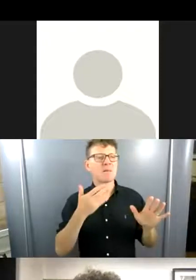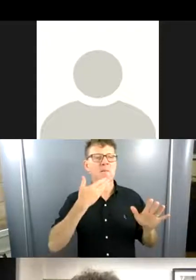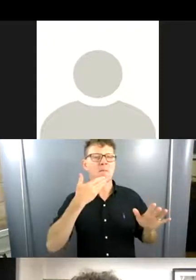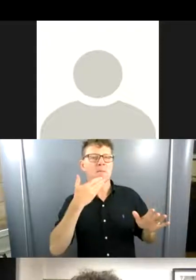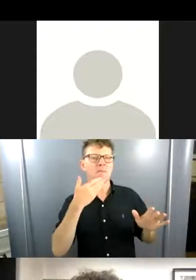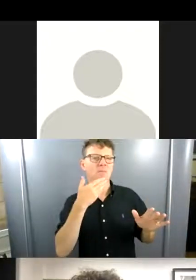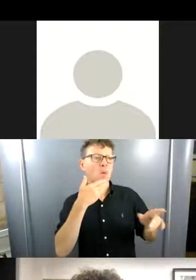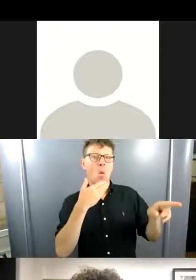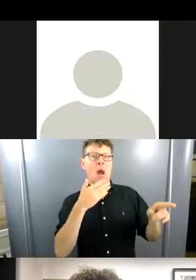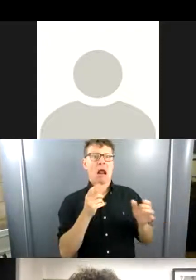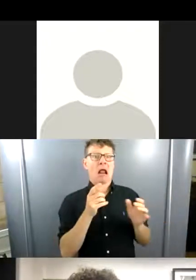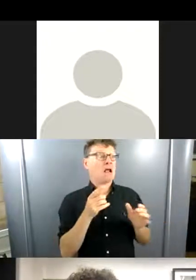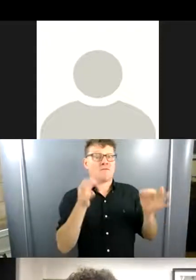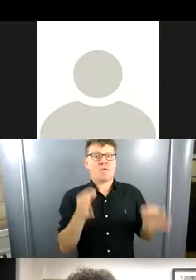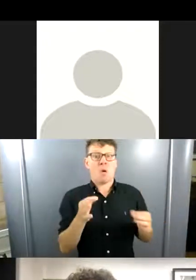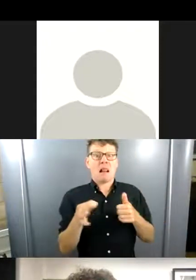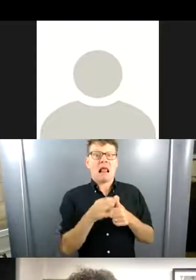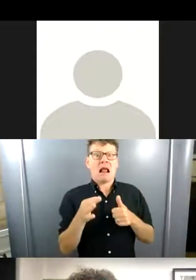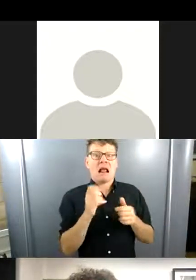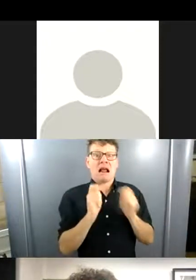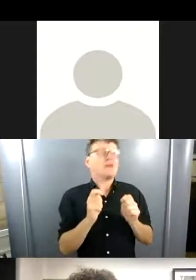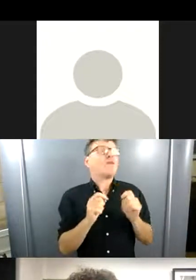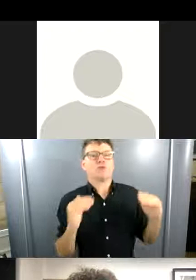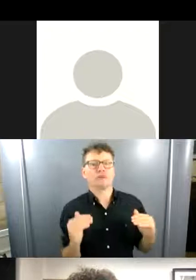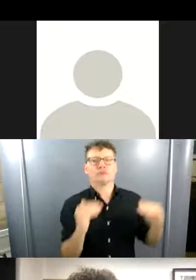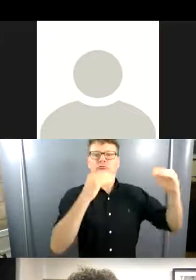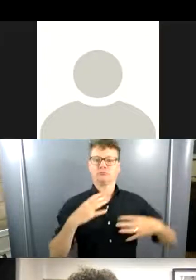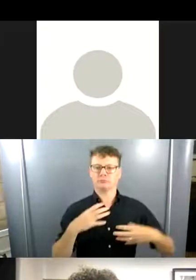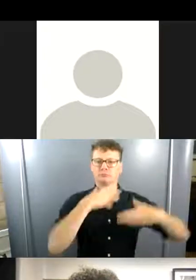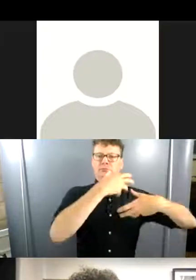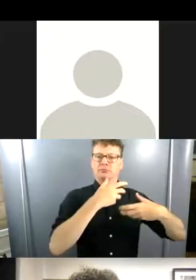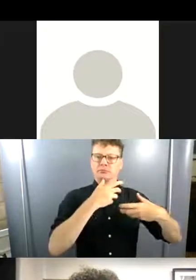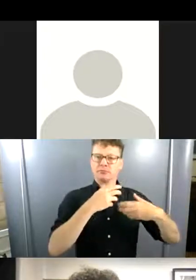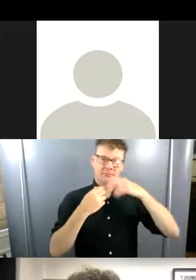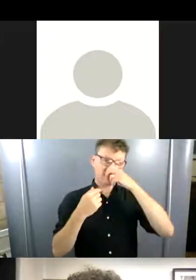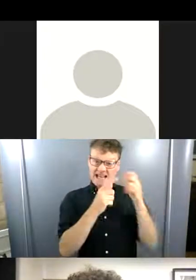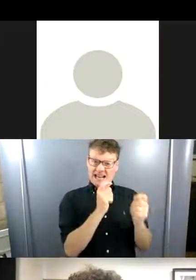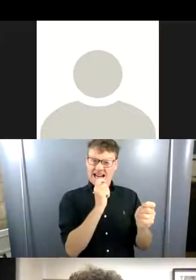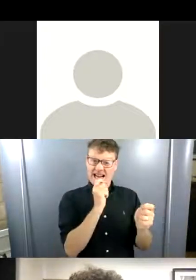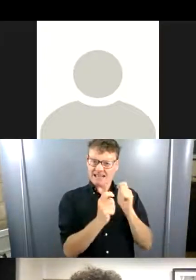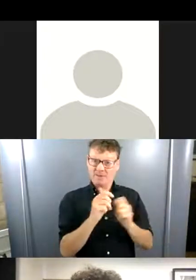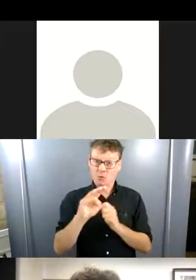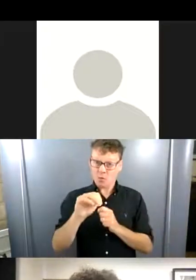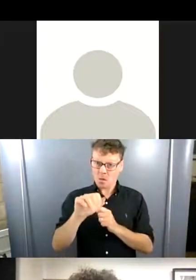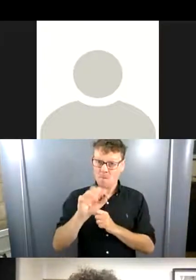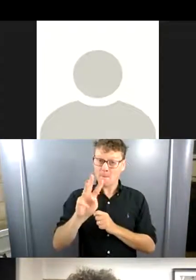an interview so in the interview Nancy actually spoke Mawng to the point of where she accidentally